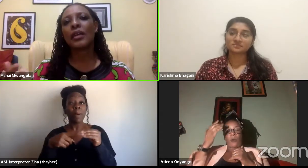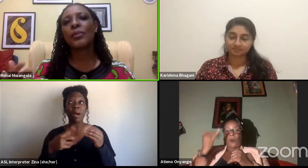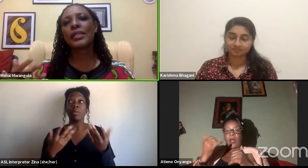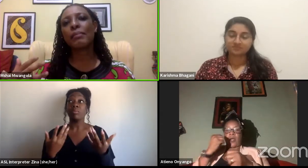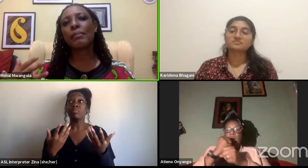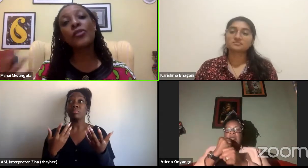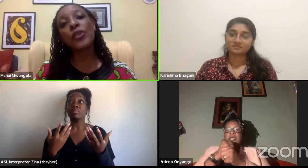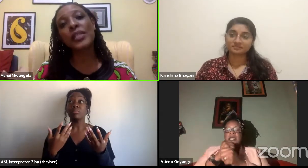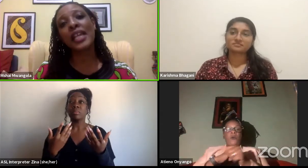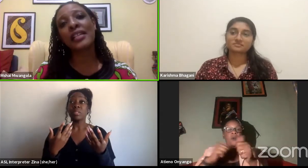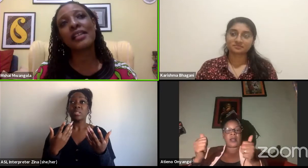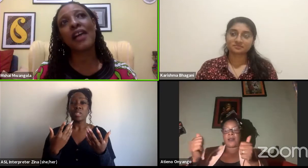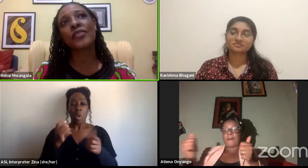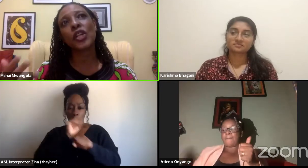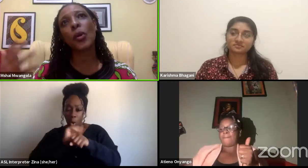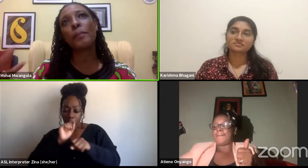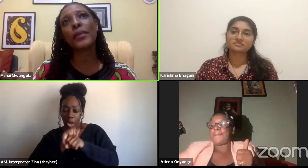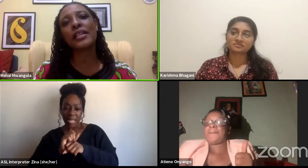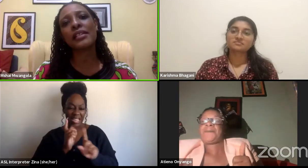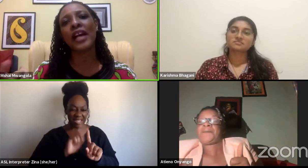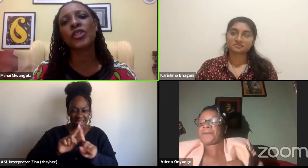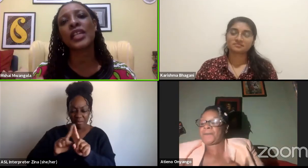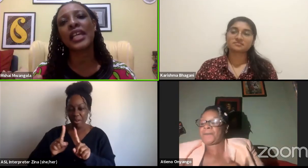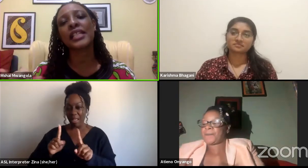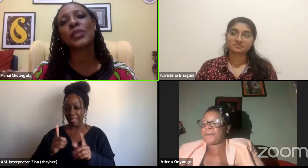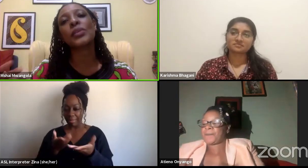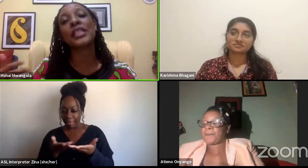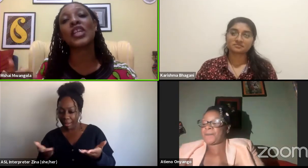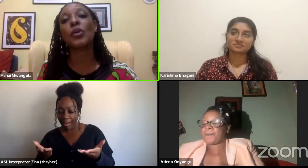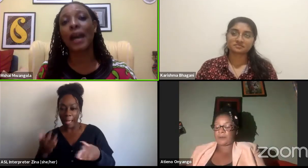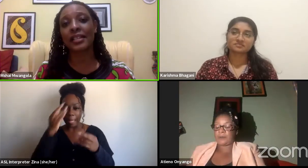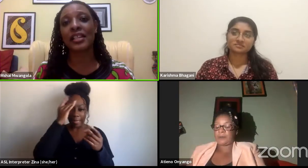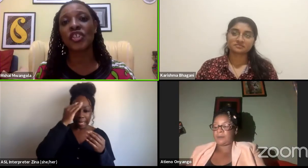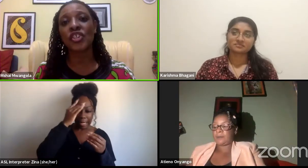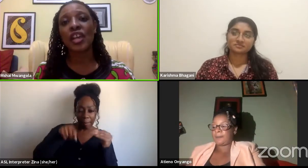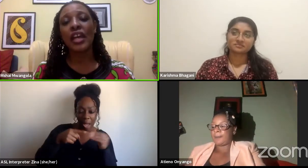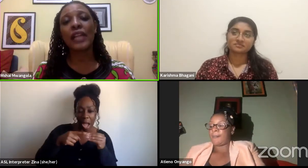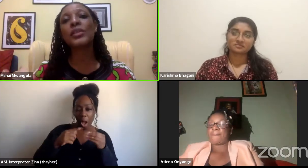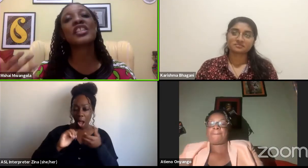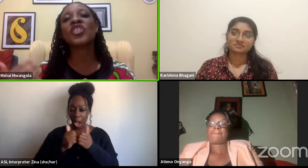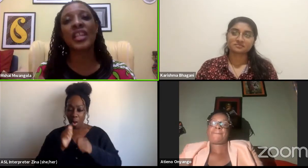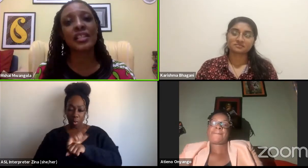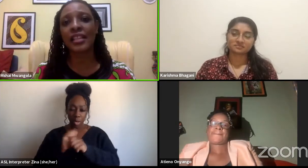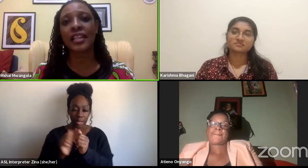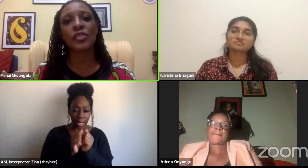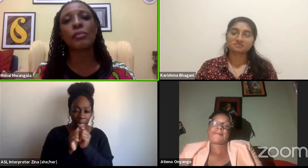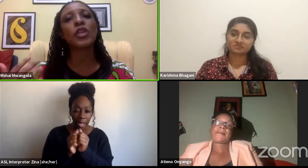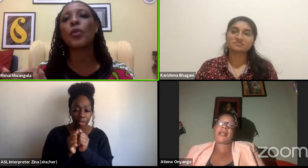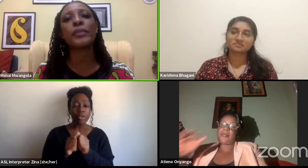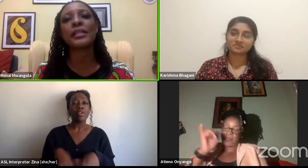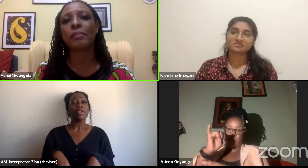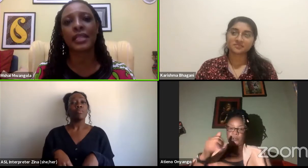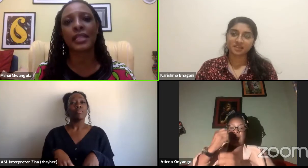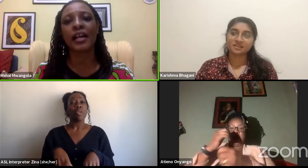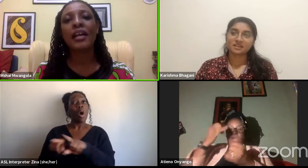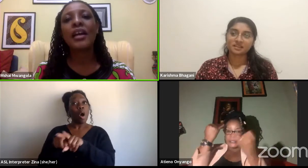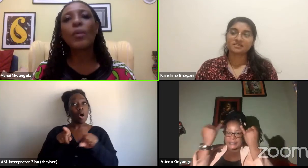it was about, in those days, after your piece, the adjudicators would take you backstage and would suggest things to make your piece better,